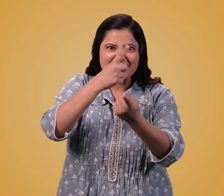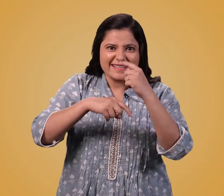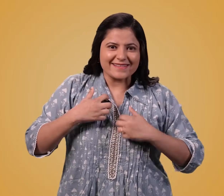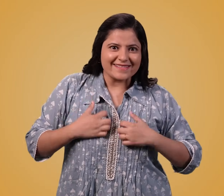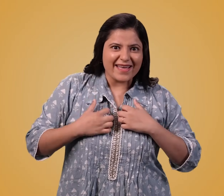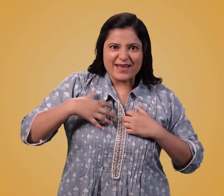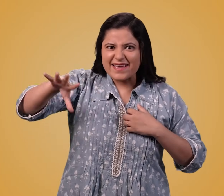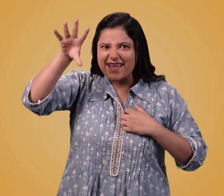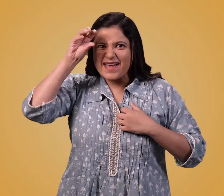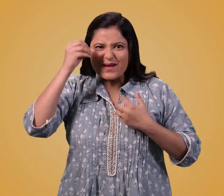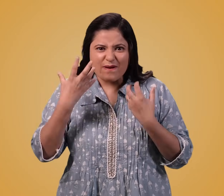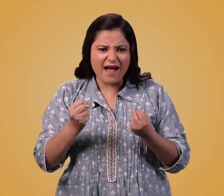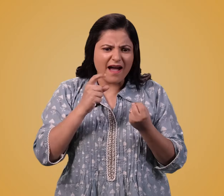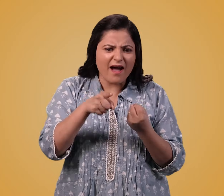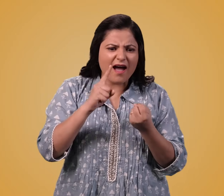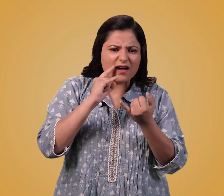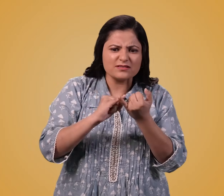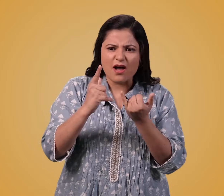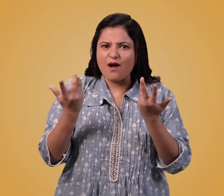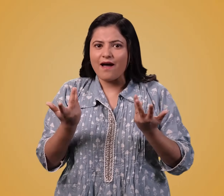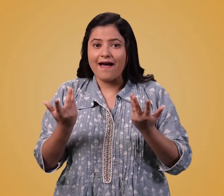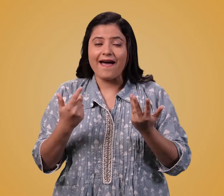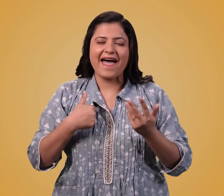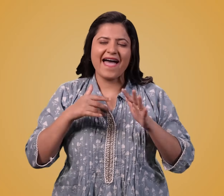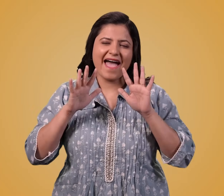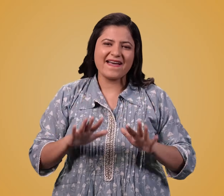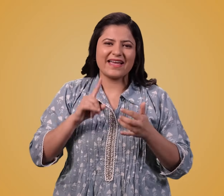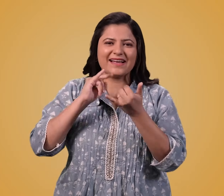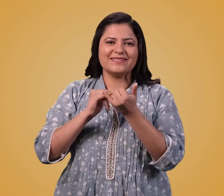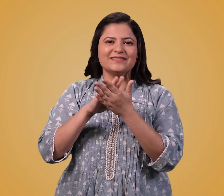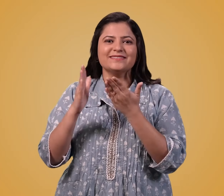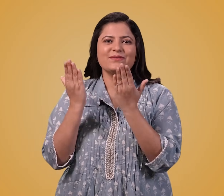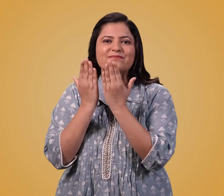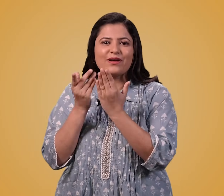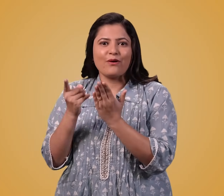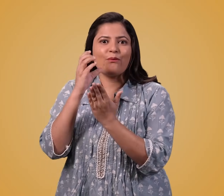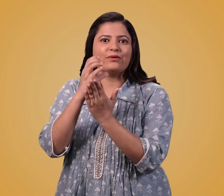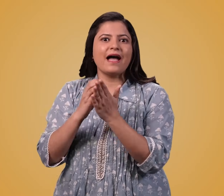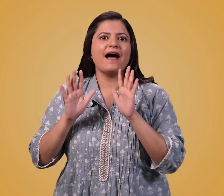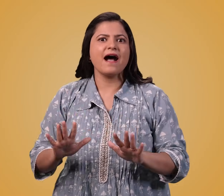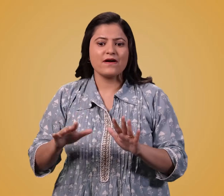Are you all excited to learn Indian Sign Language? ISH Shiksha has a course for you.